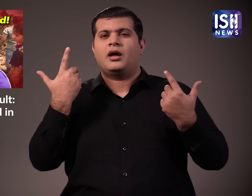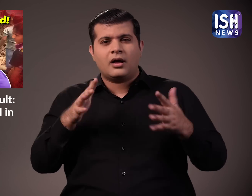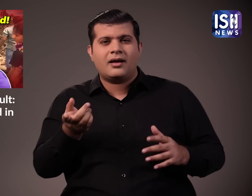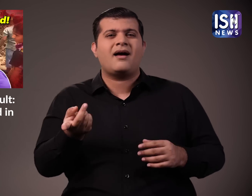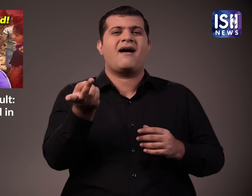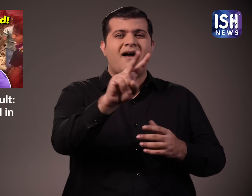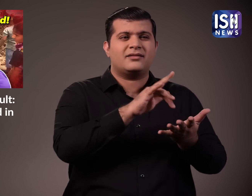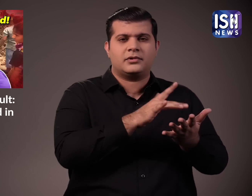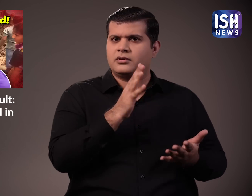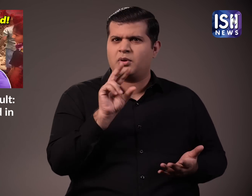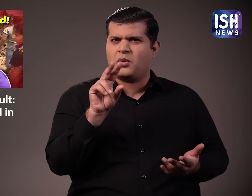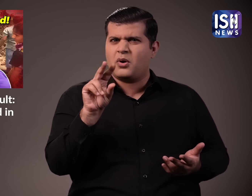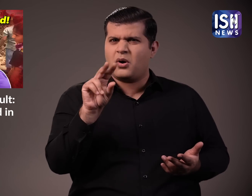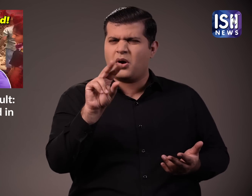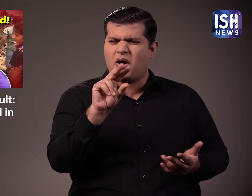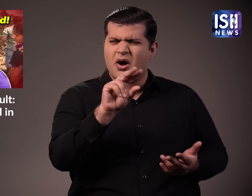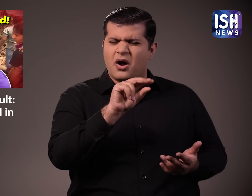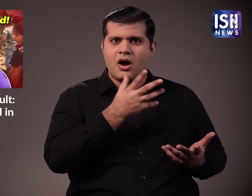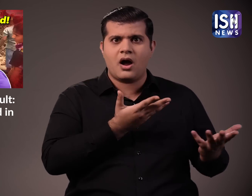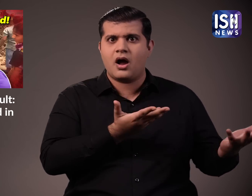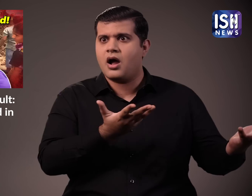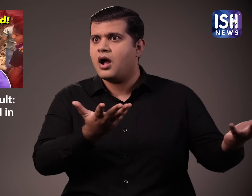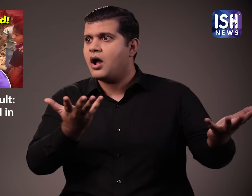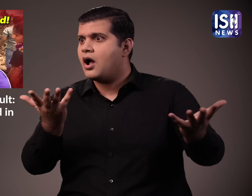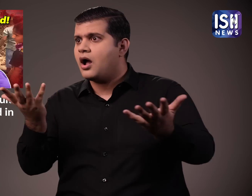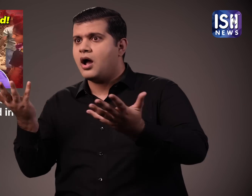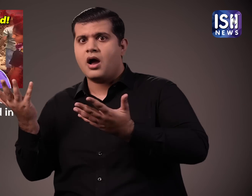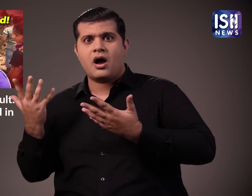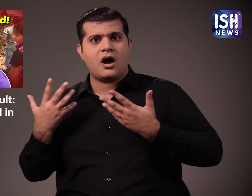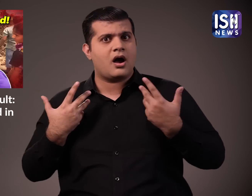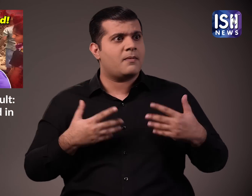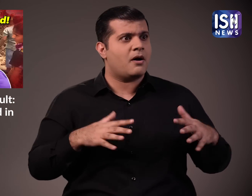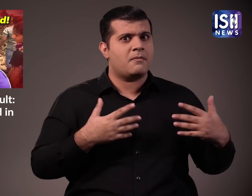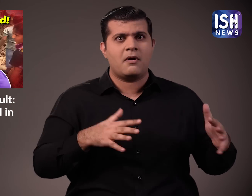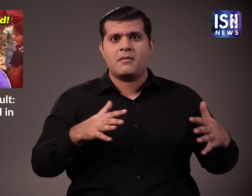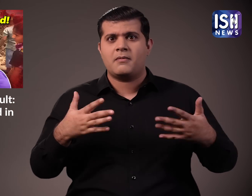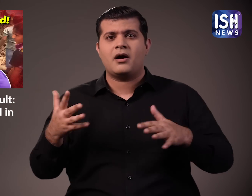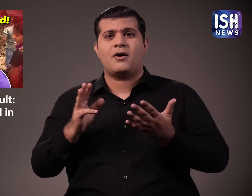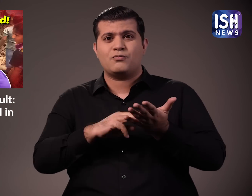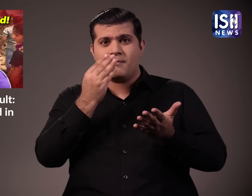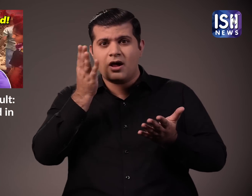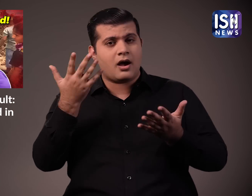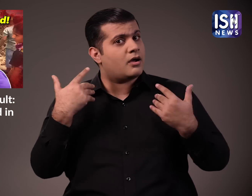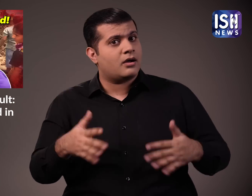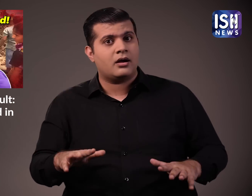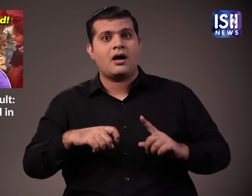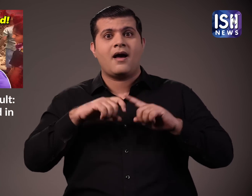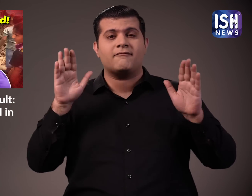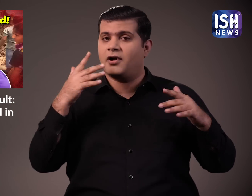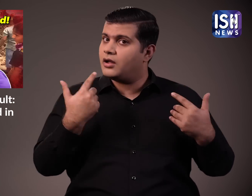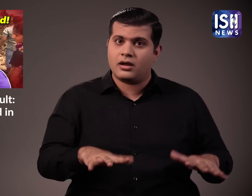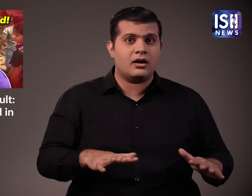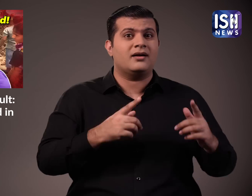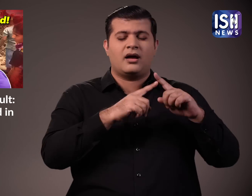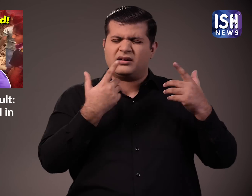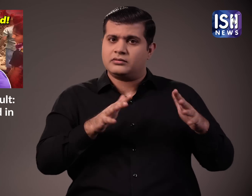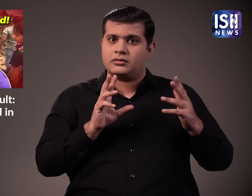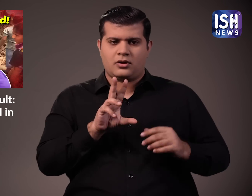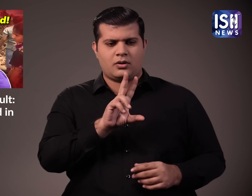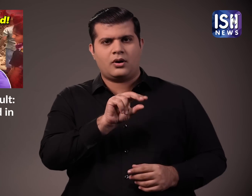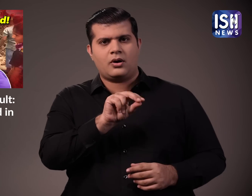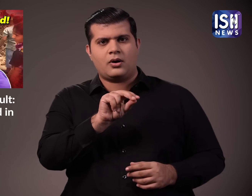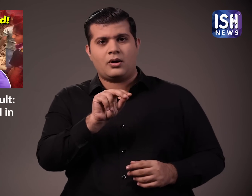Since Badlapur refused, they searched for other places like Mumbra, Kalwa, Thane, etc. to bury him, but those locations also declined.